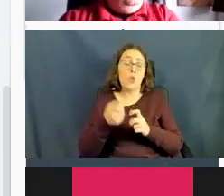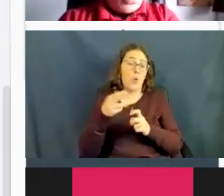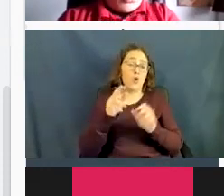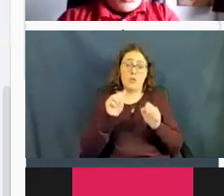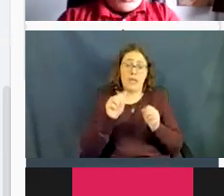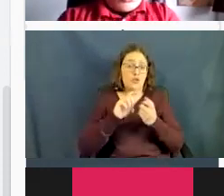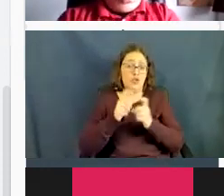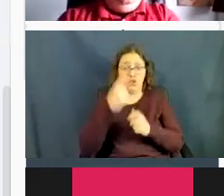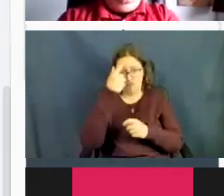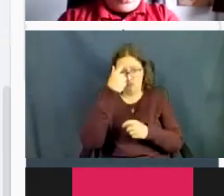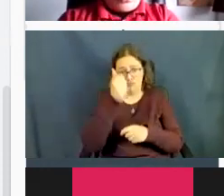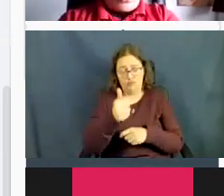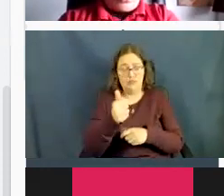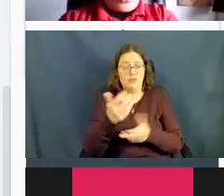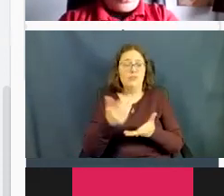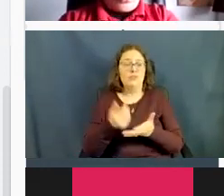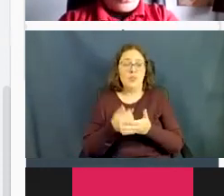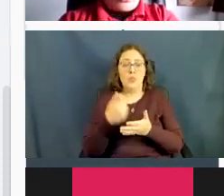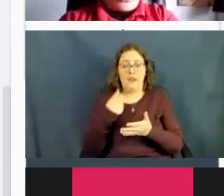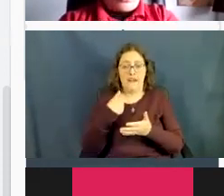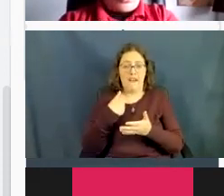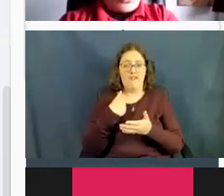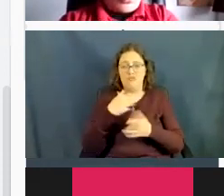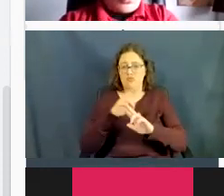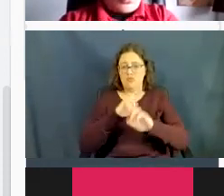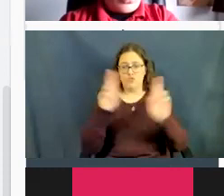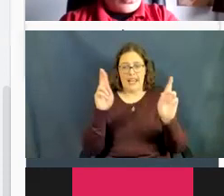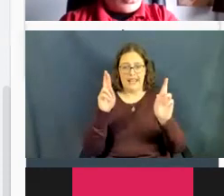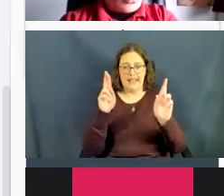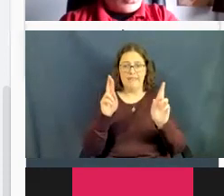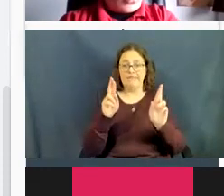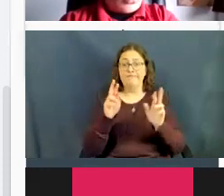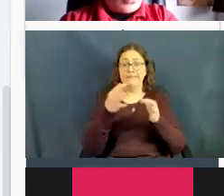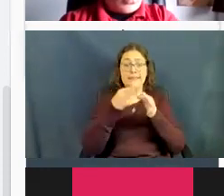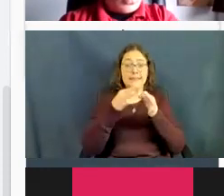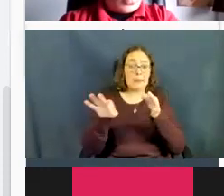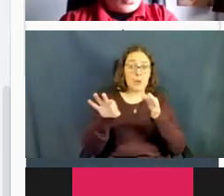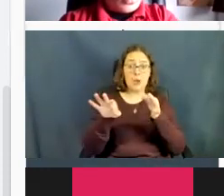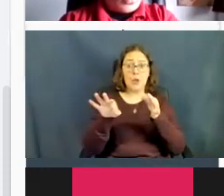I'm trying to move my mouse, for some reason the text box is not there.